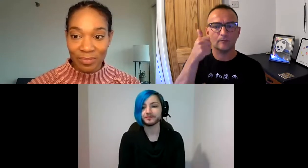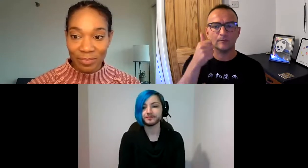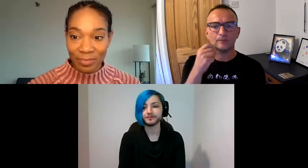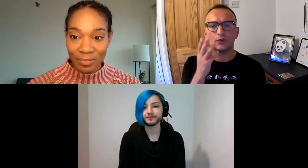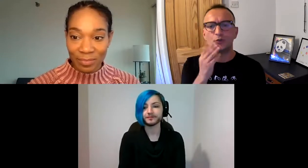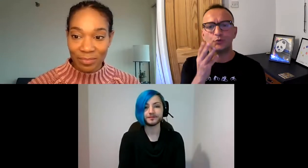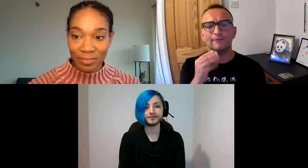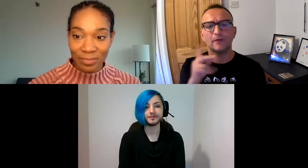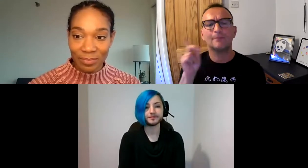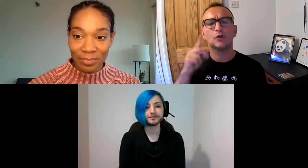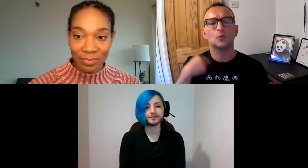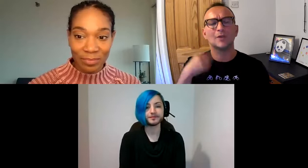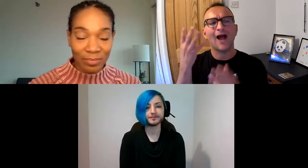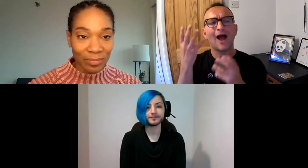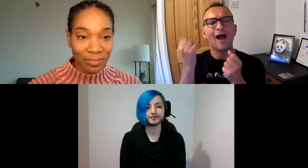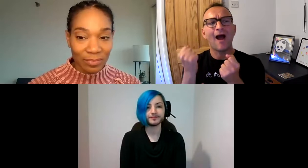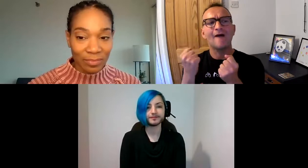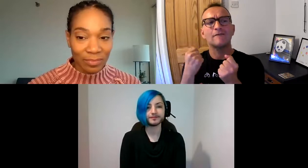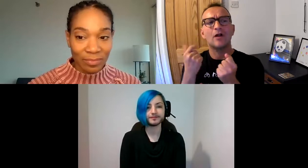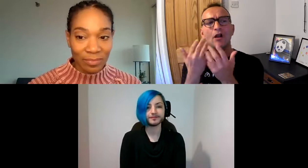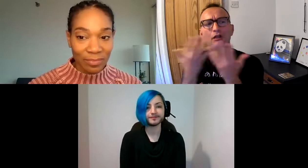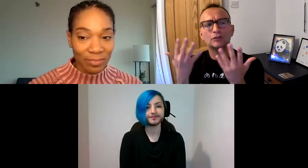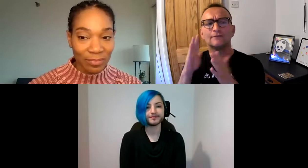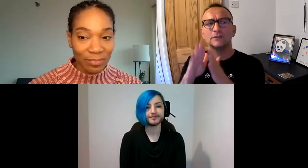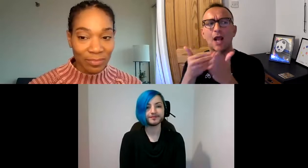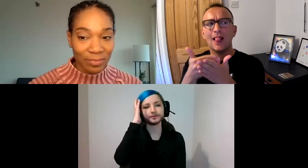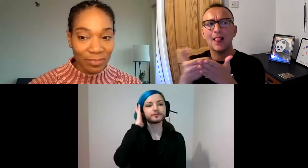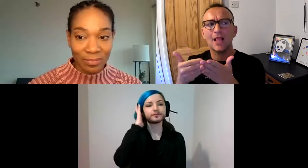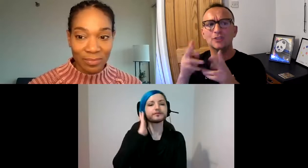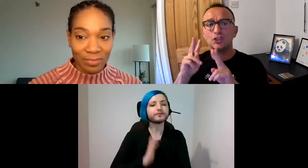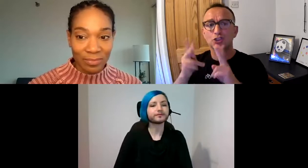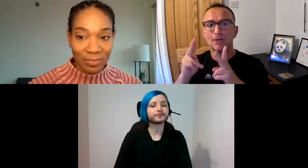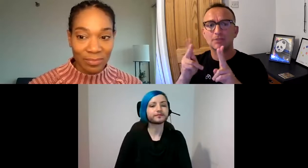ask Deaf Rainbow UK, what is_the fine for non binary or